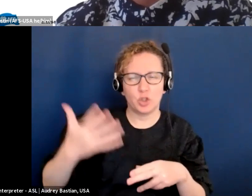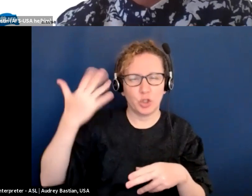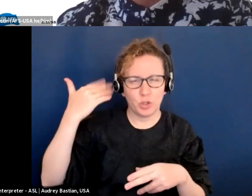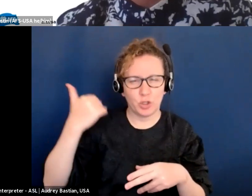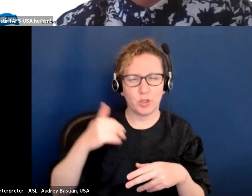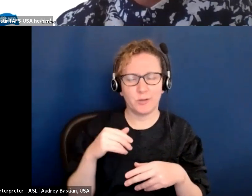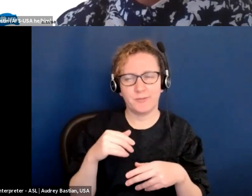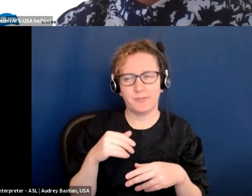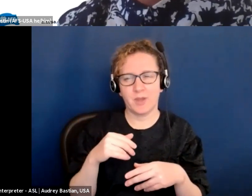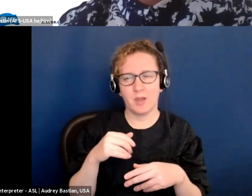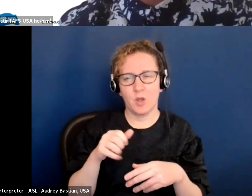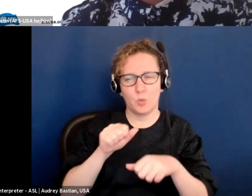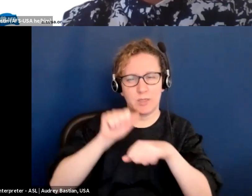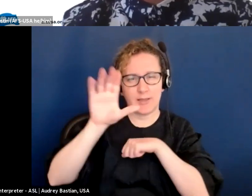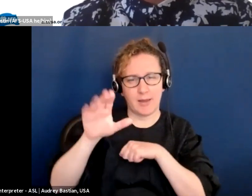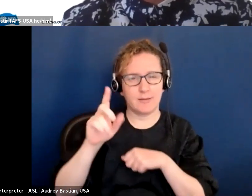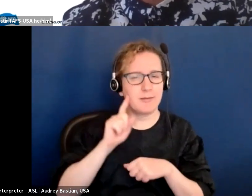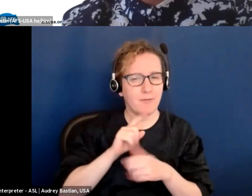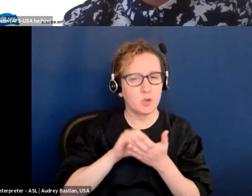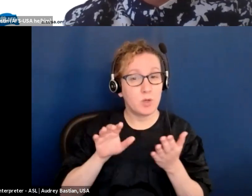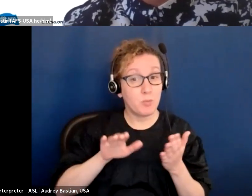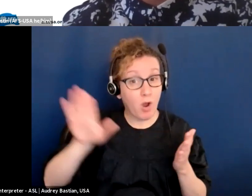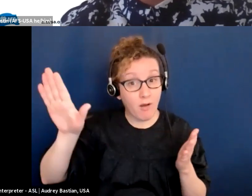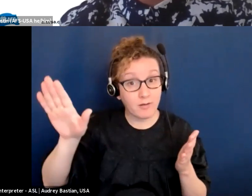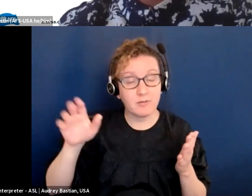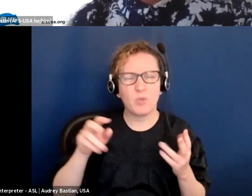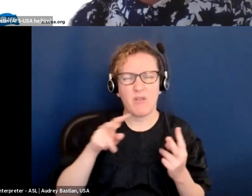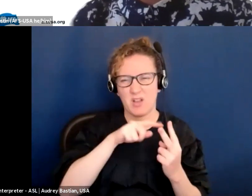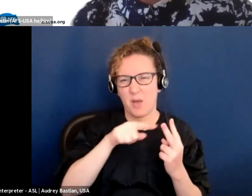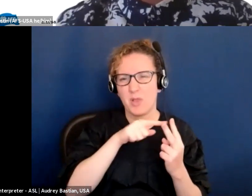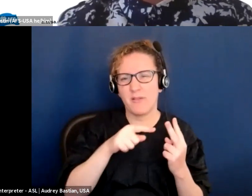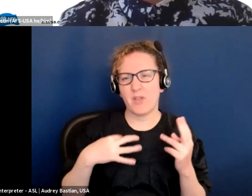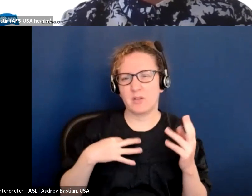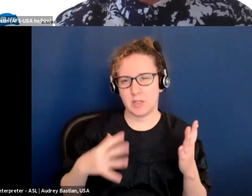did send a deaf student abroad, we had a couple of volunteers who assisted us with the entire